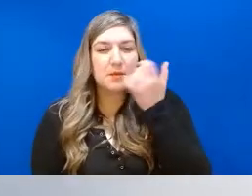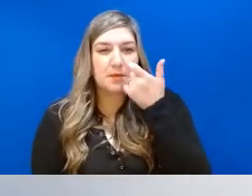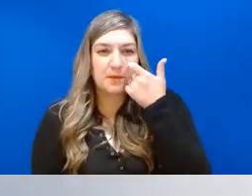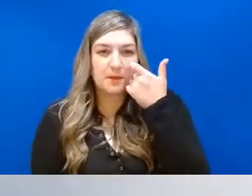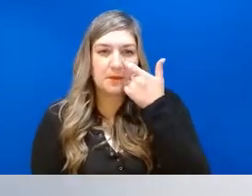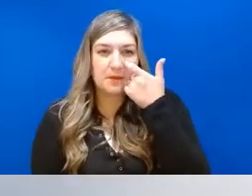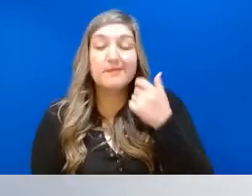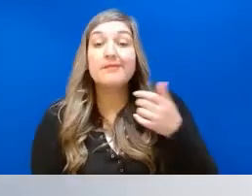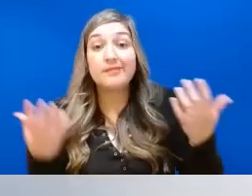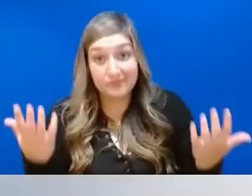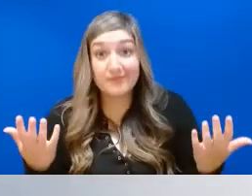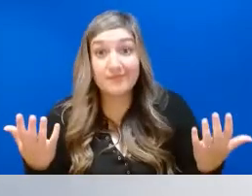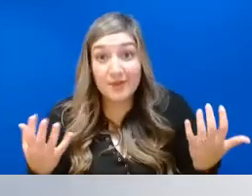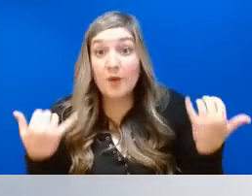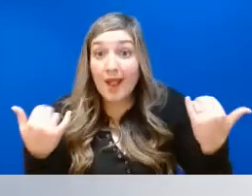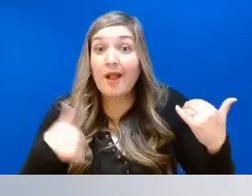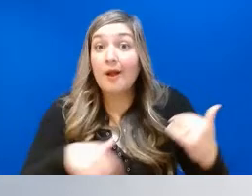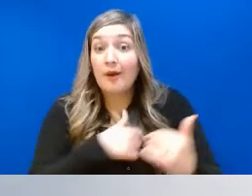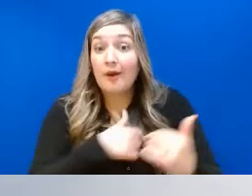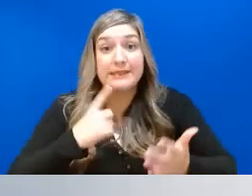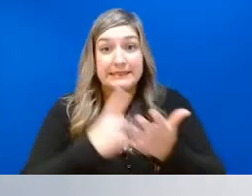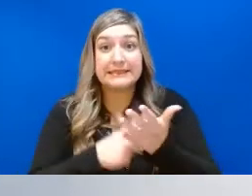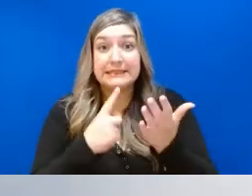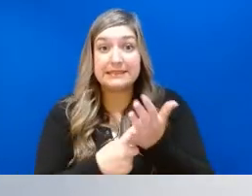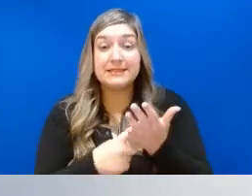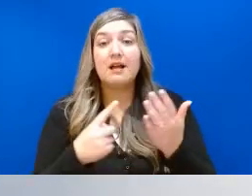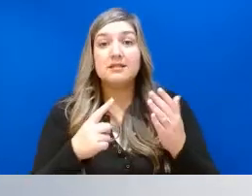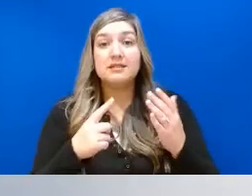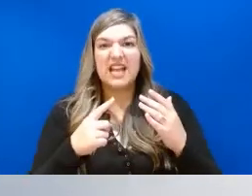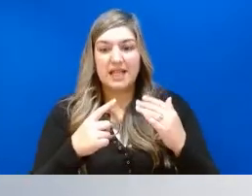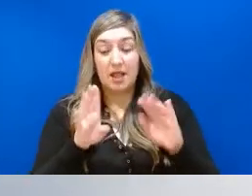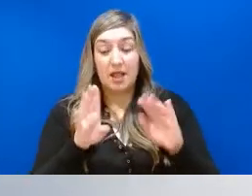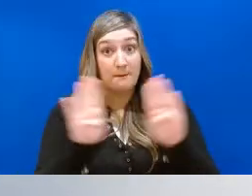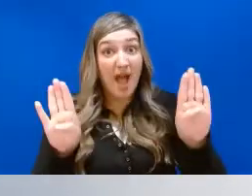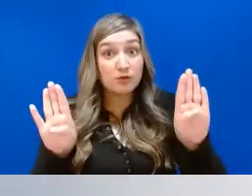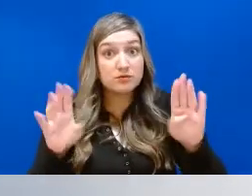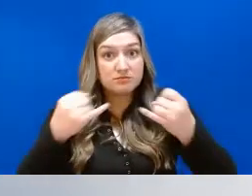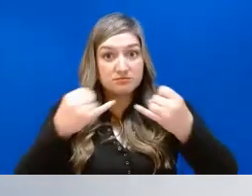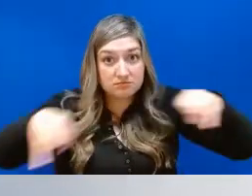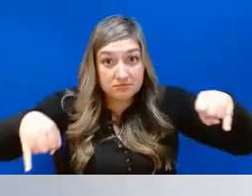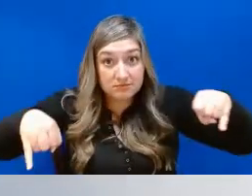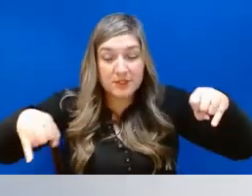So we're as we're looking at boundaries, what are the boundaries we're looking at are physical boundaries. And as you're looking at physical boundaries,